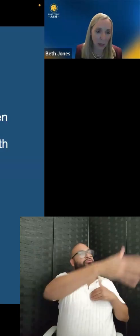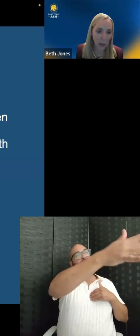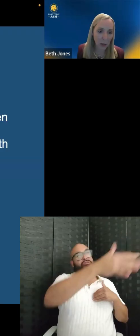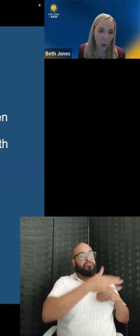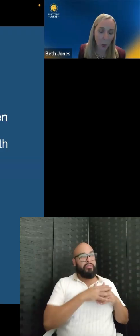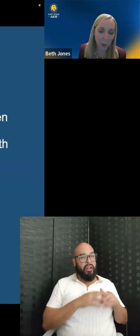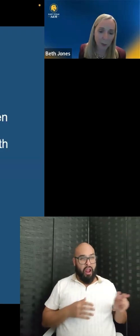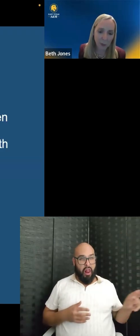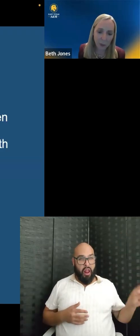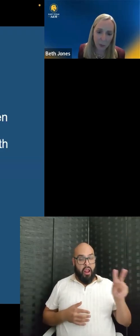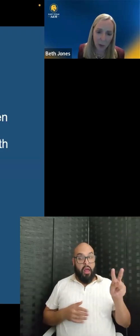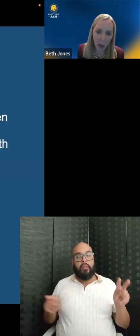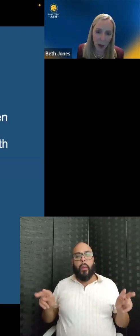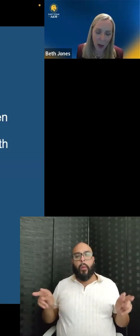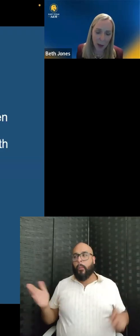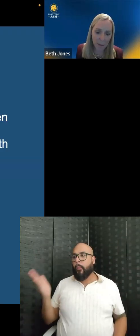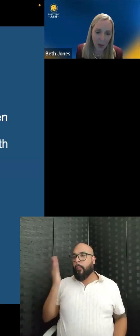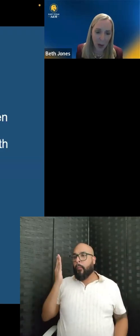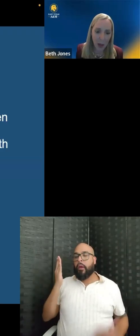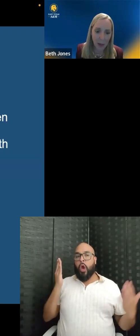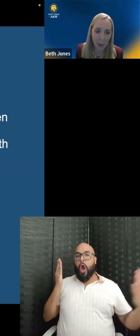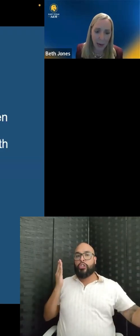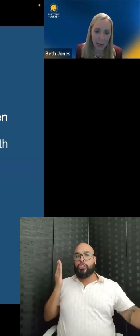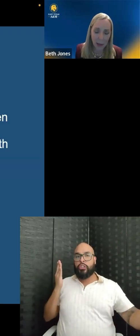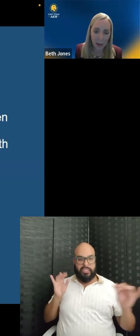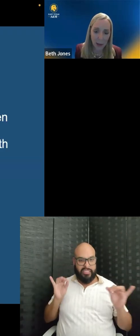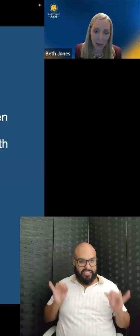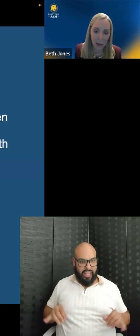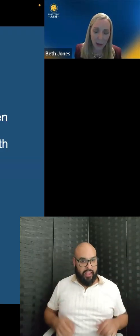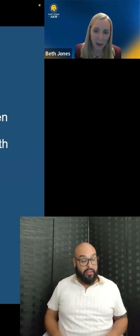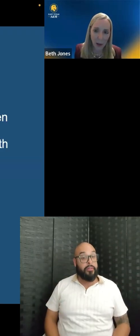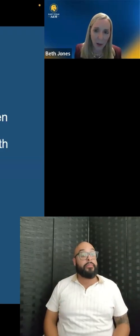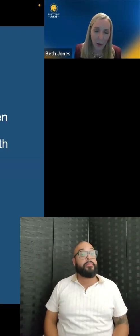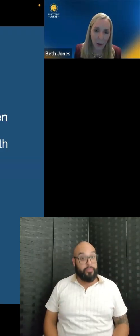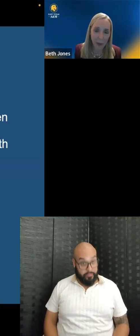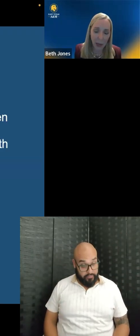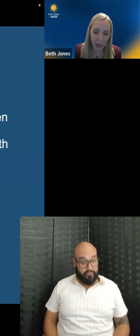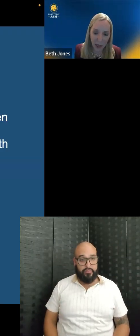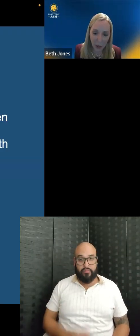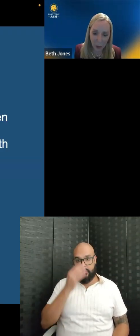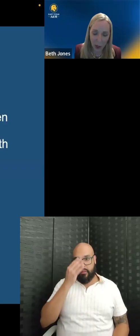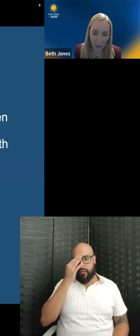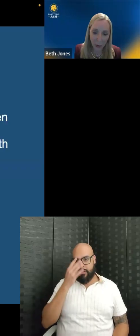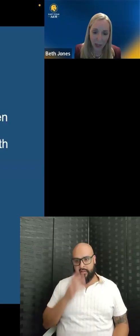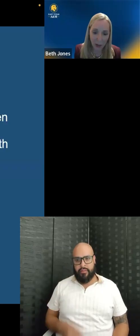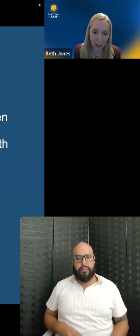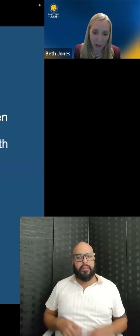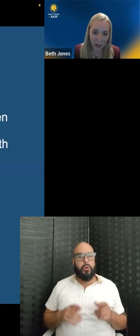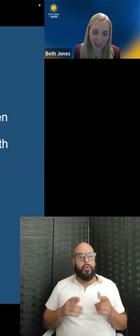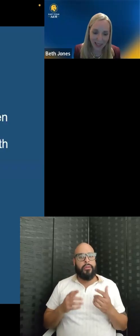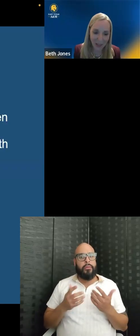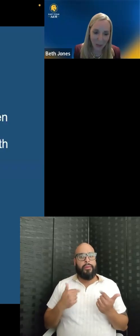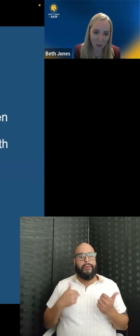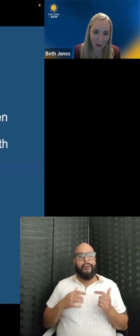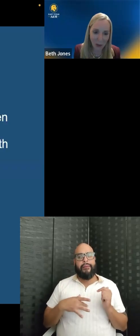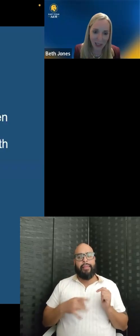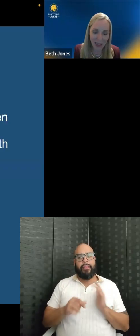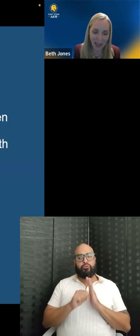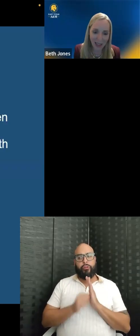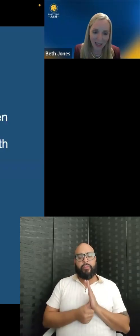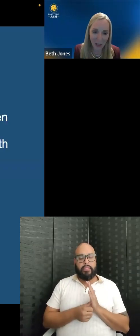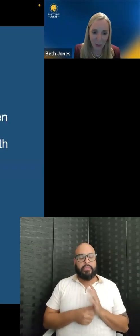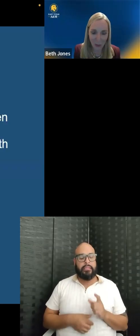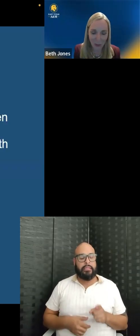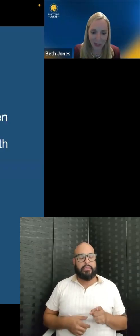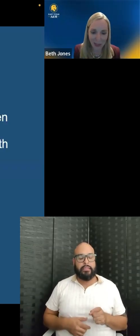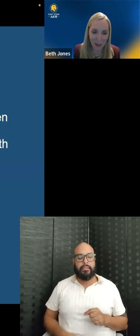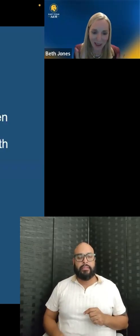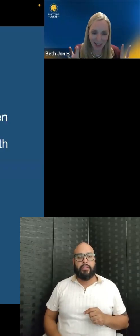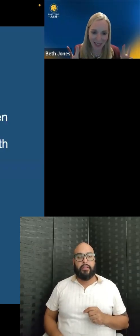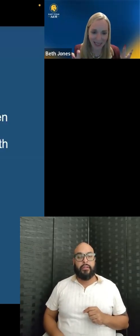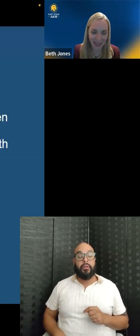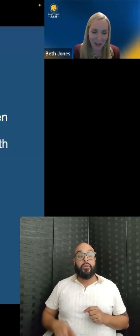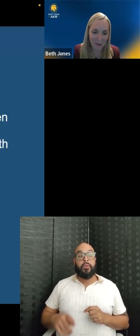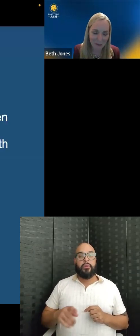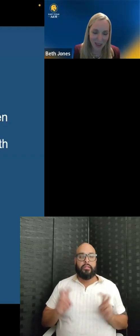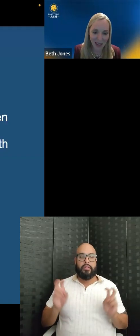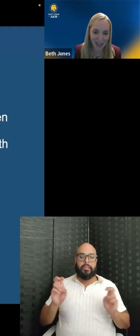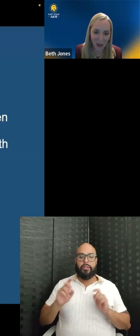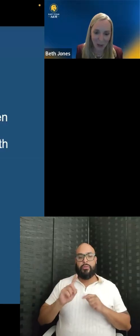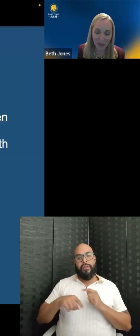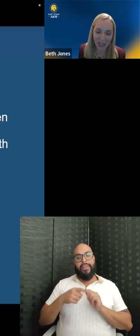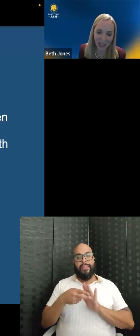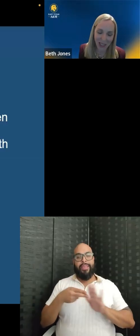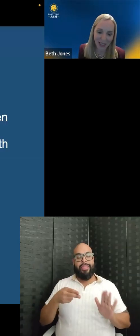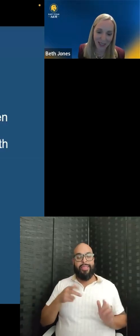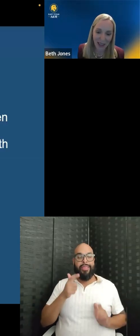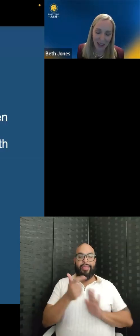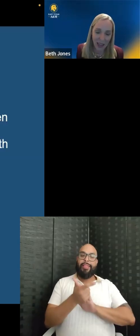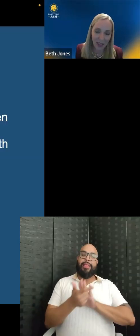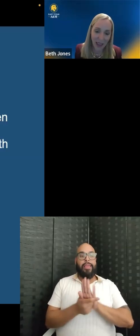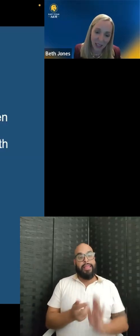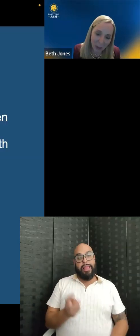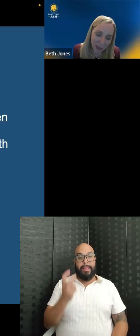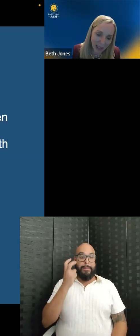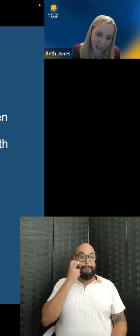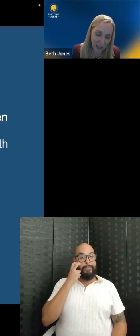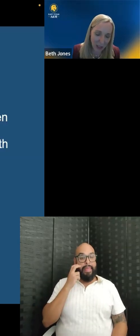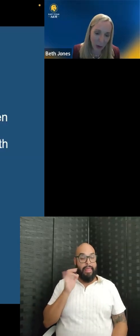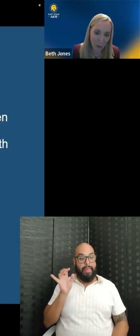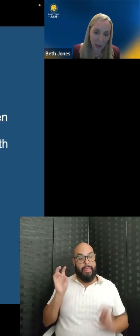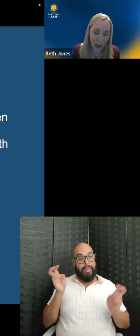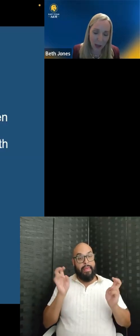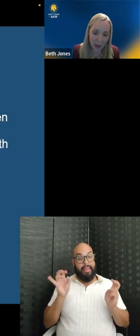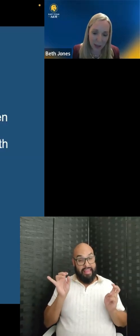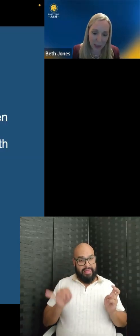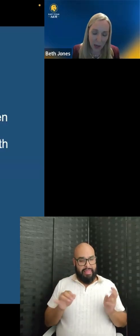So the main thing I like to kind of point out here is when you get that legally blind definition, that could be misleading as well because